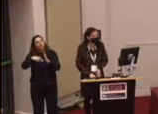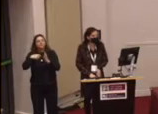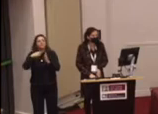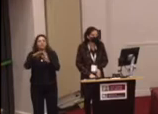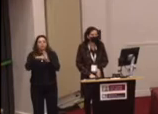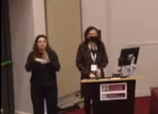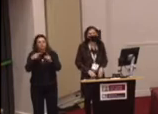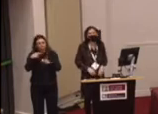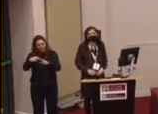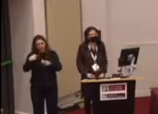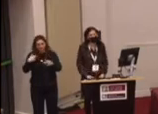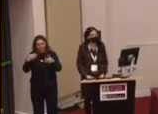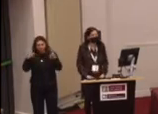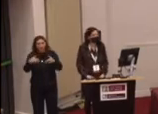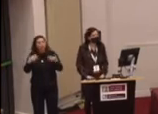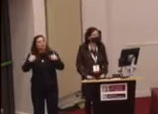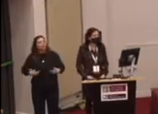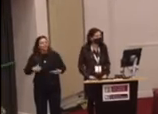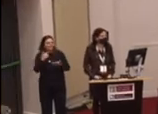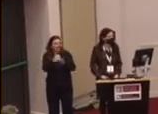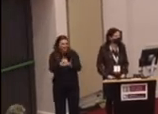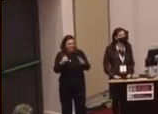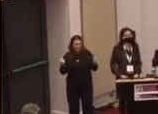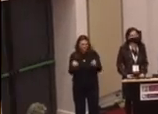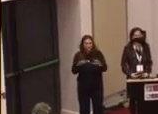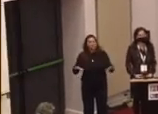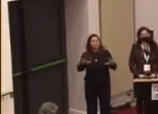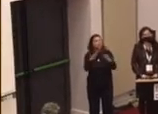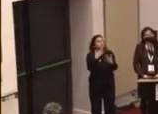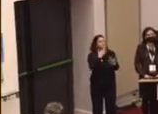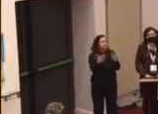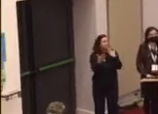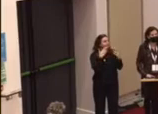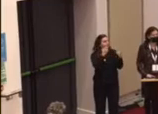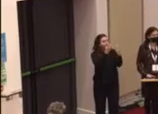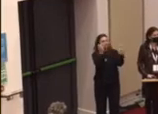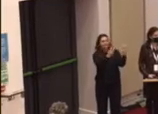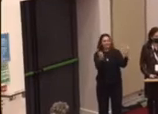happy to be here with you today, so thank you so much for the opportunity. I am looking